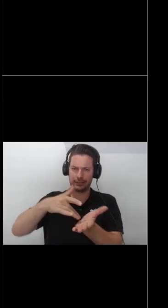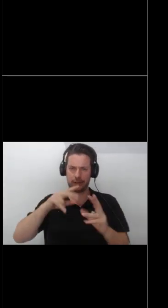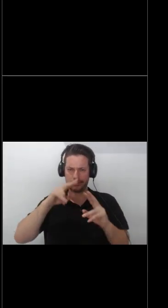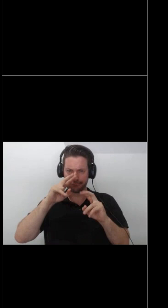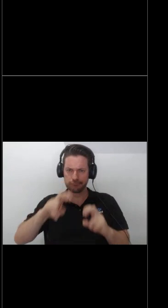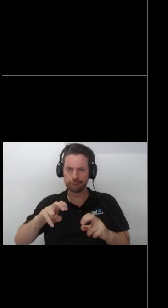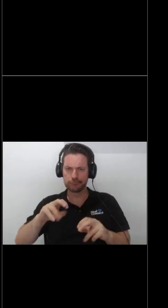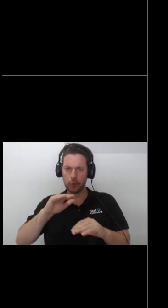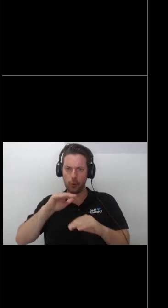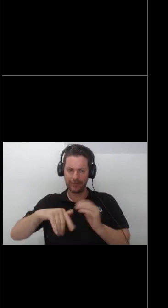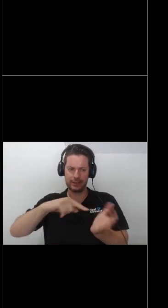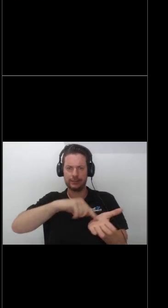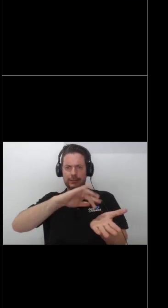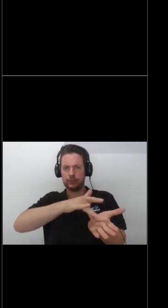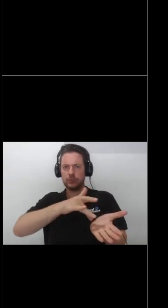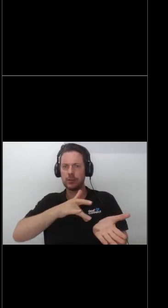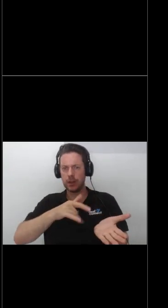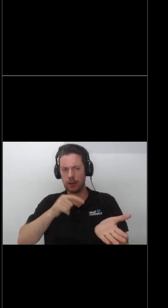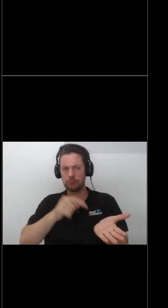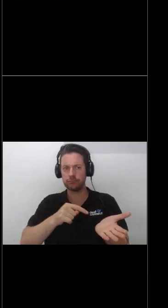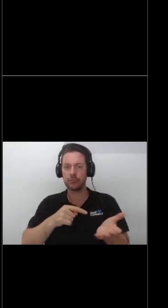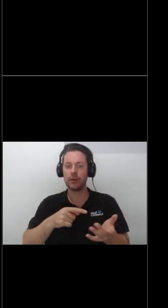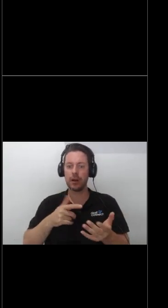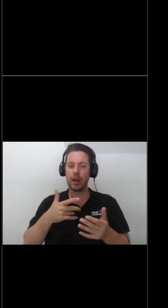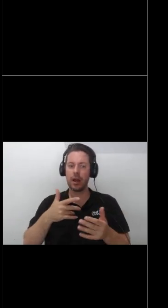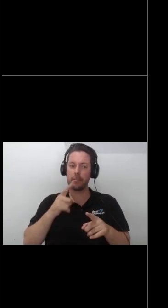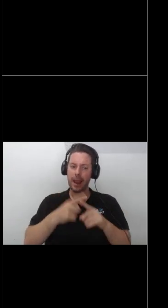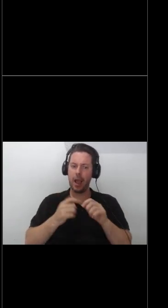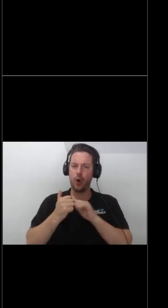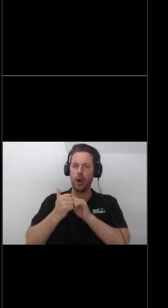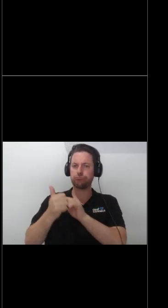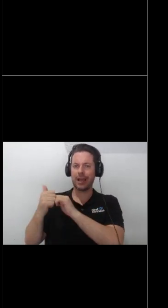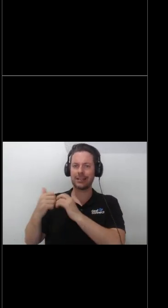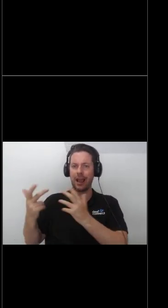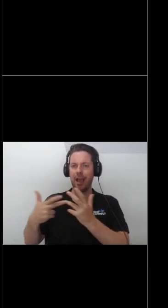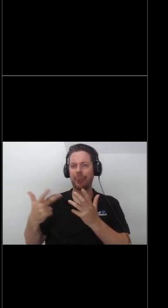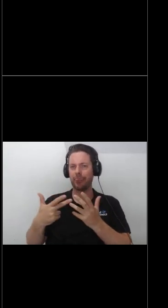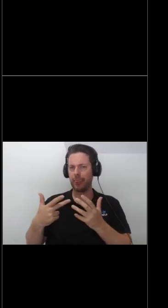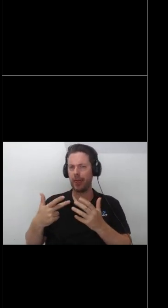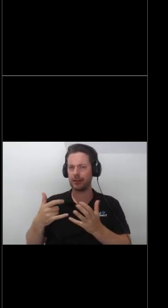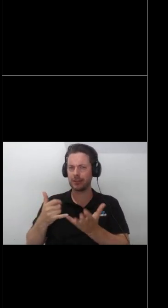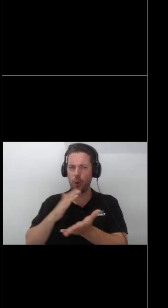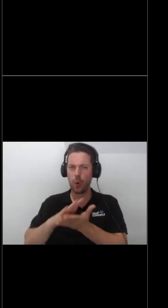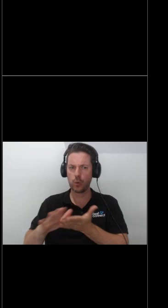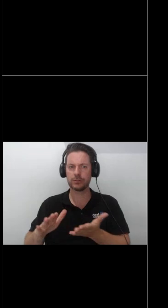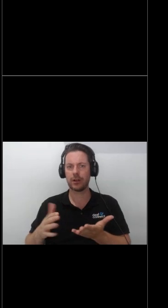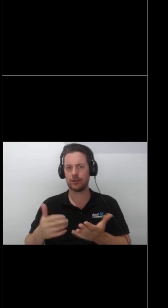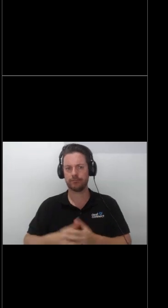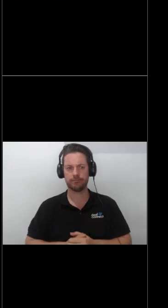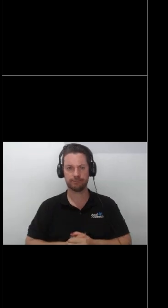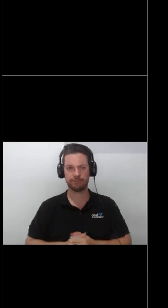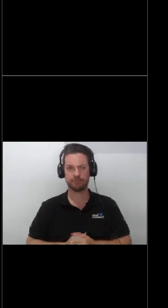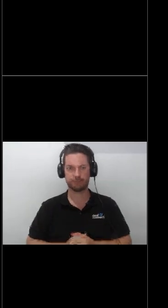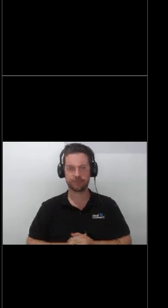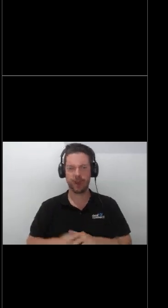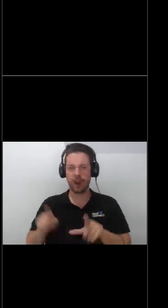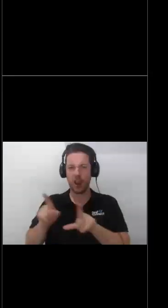through collaboration with other stakeholders, such as training chains and support persons.